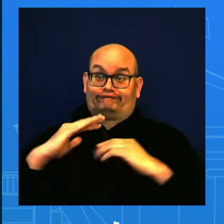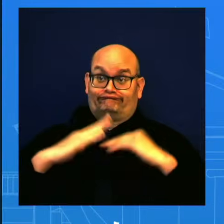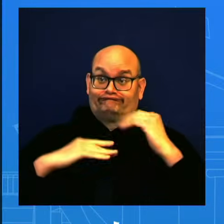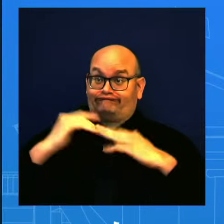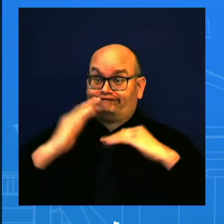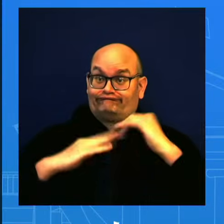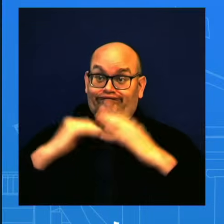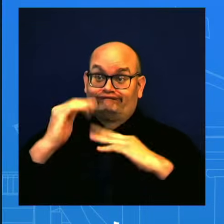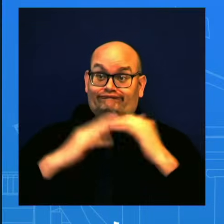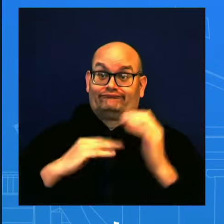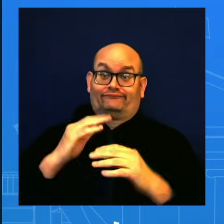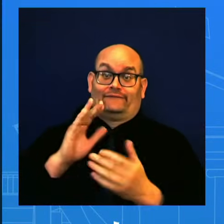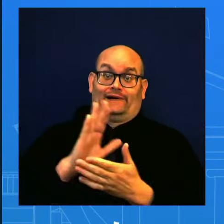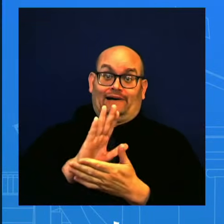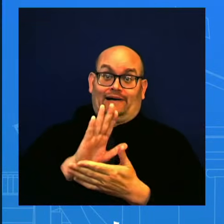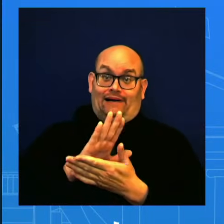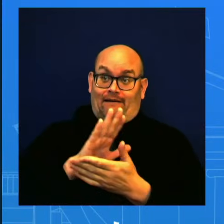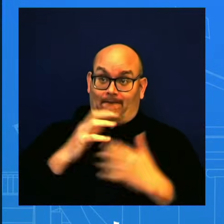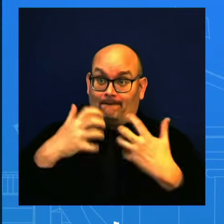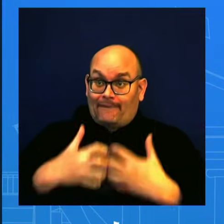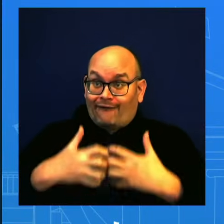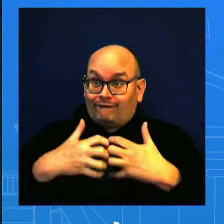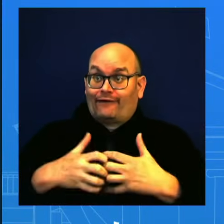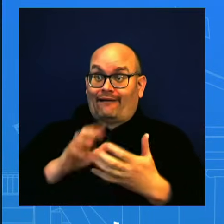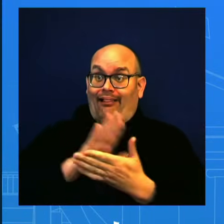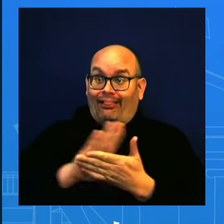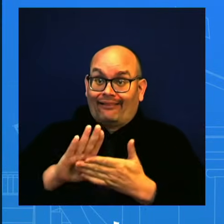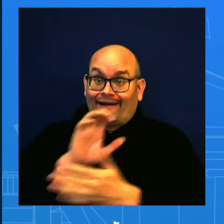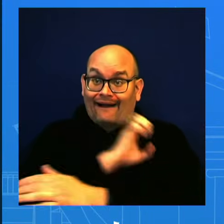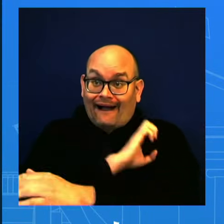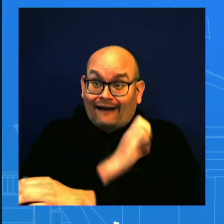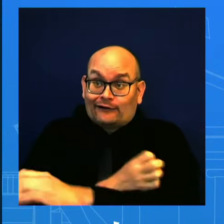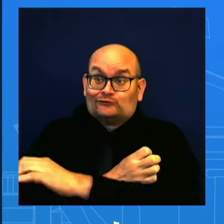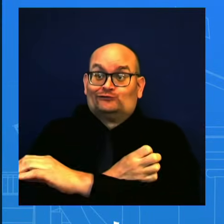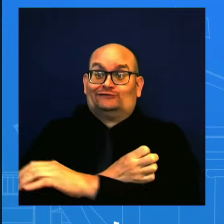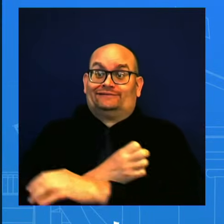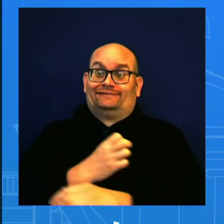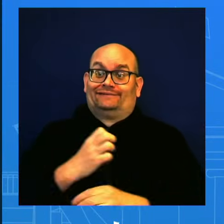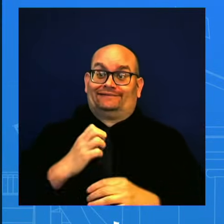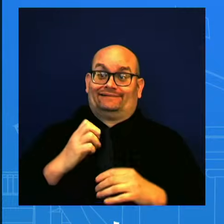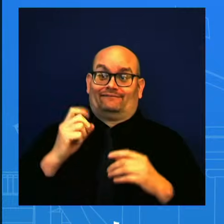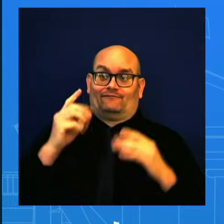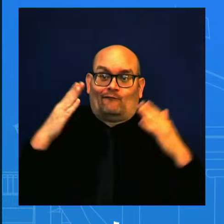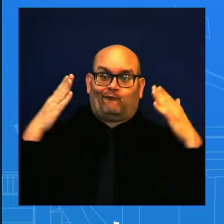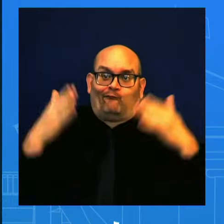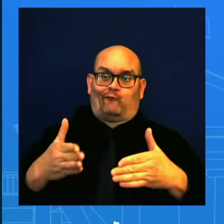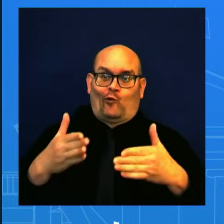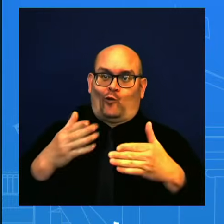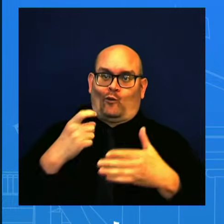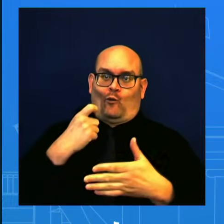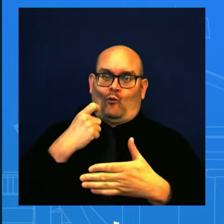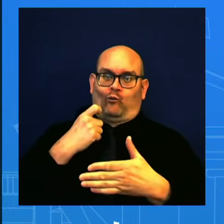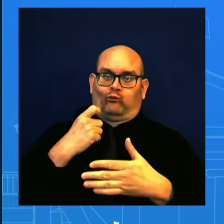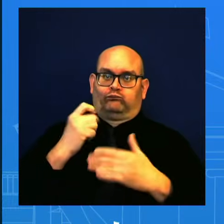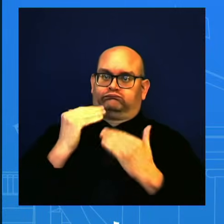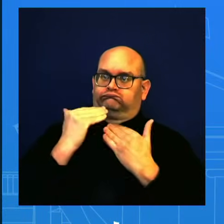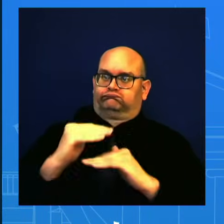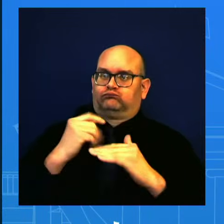and international importance. And this was -- this situation is no different. And so, he did offer up his advice,